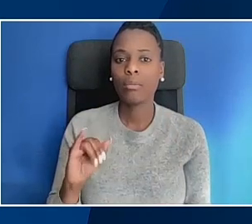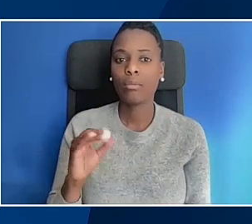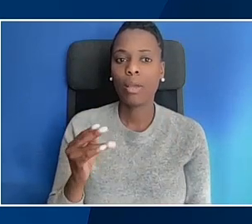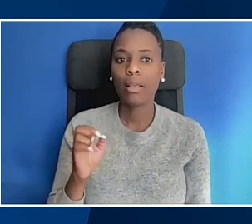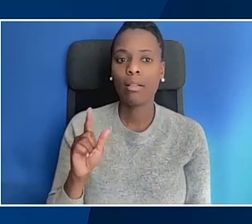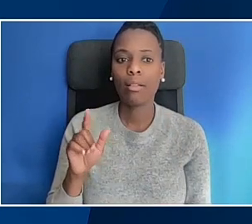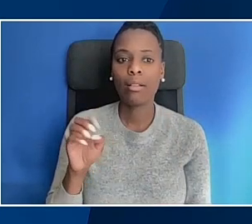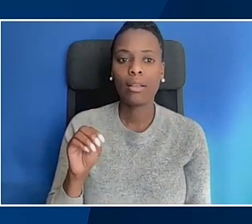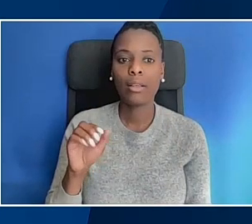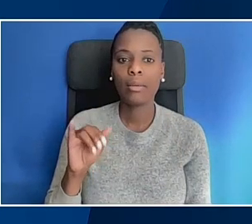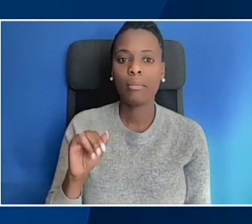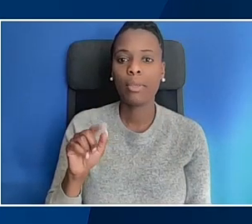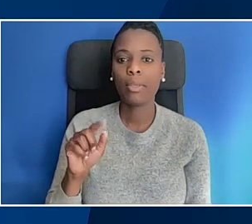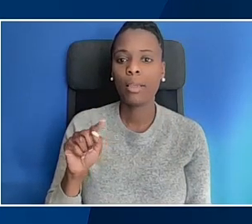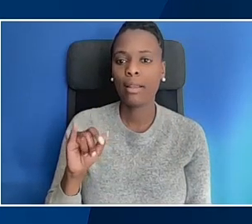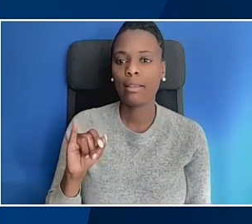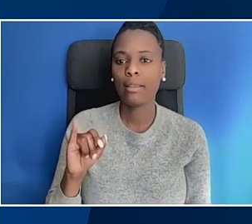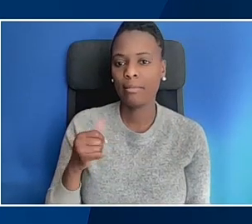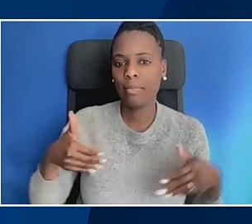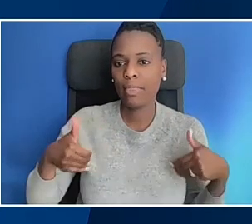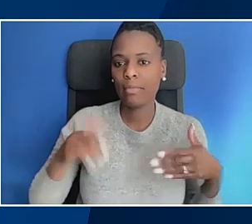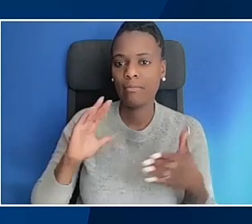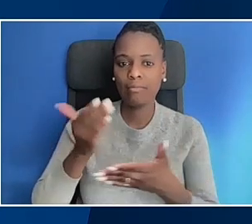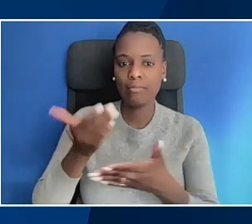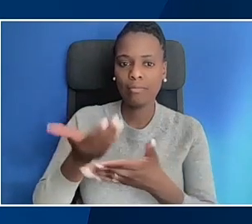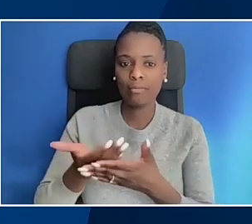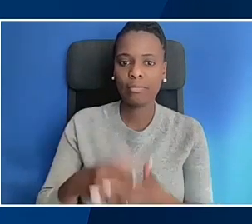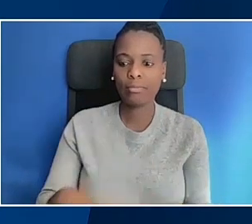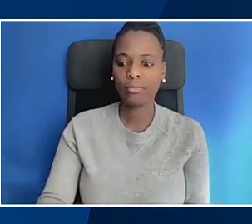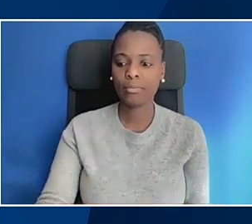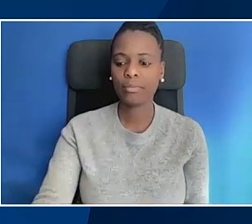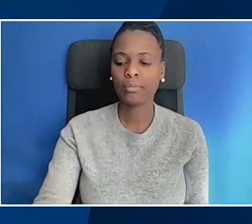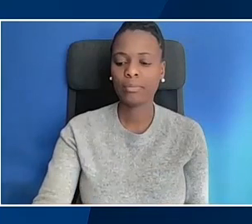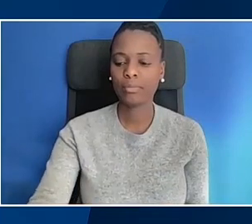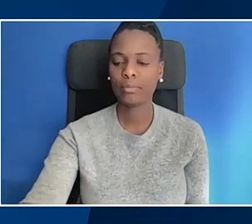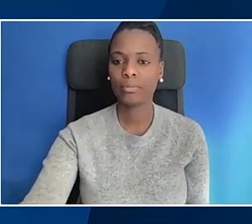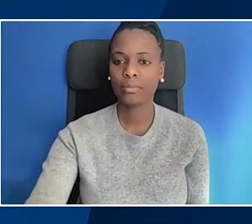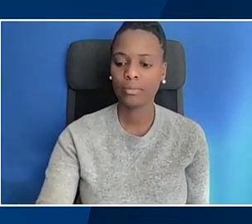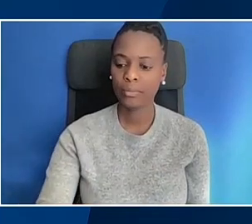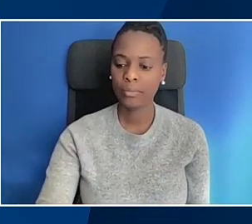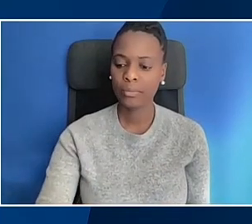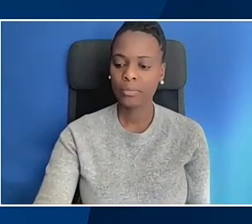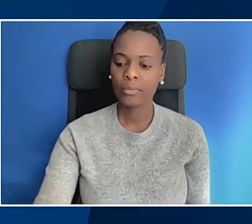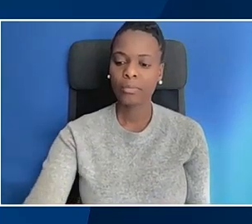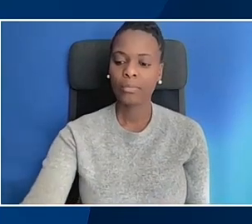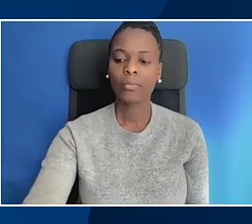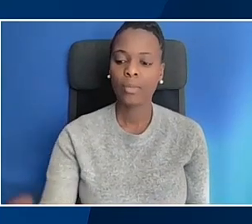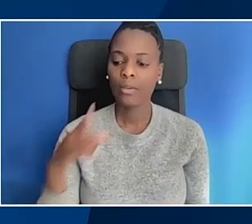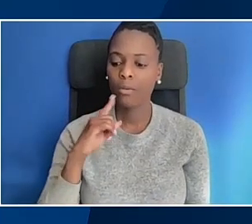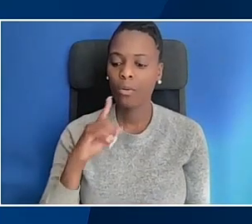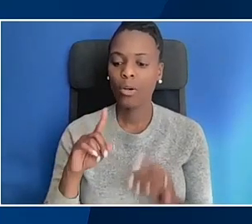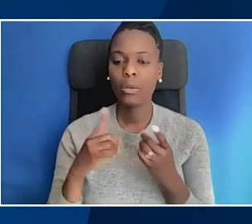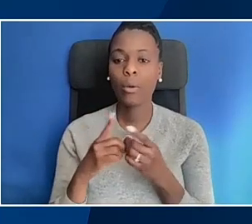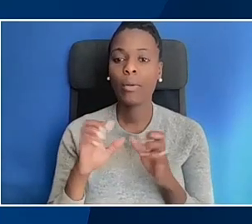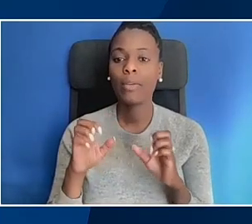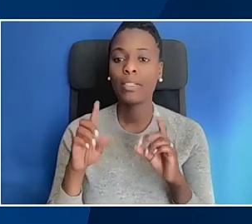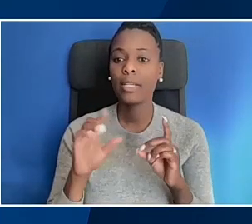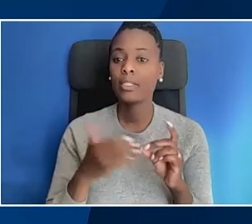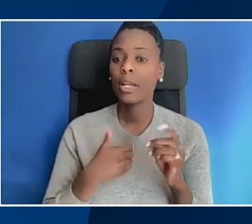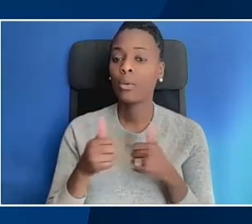is not yet here. For the Department of Education, our subcommittee leader is Aaron Washington.